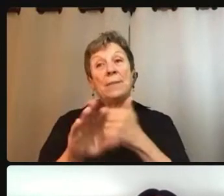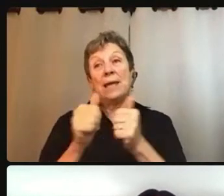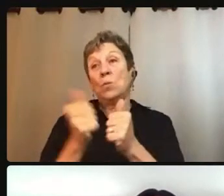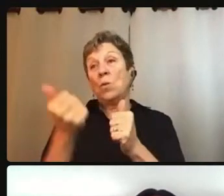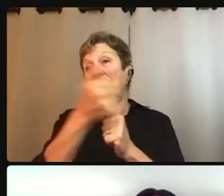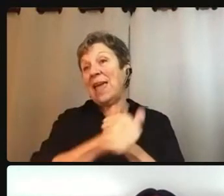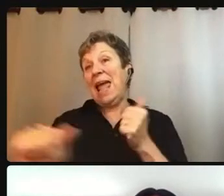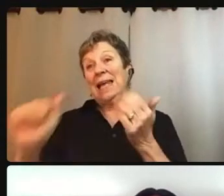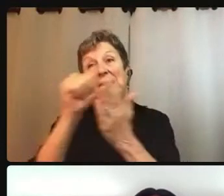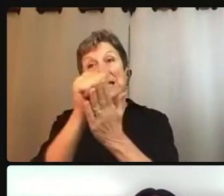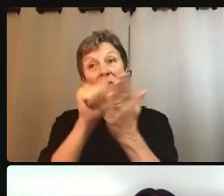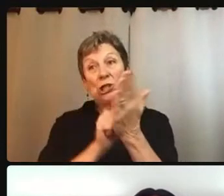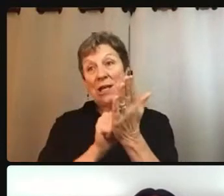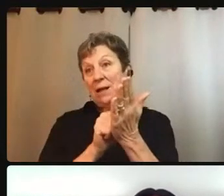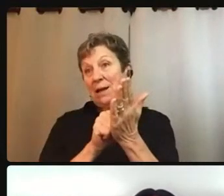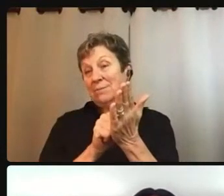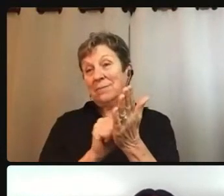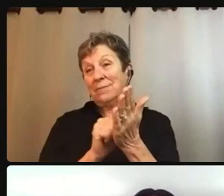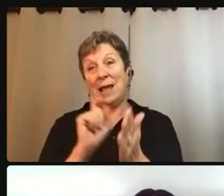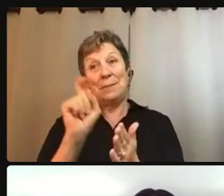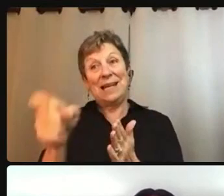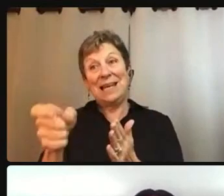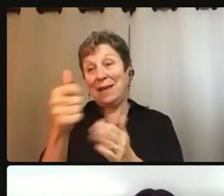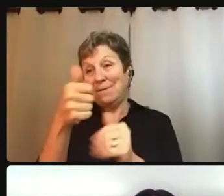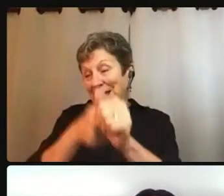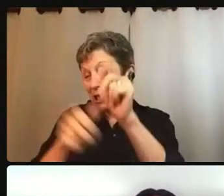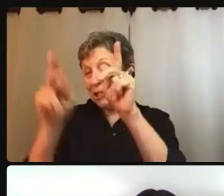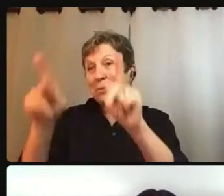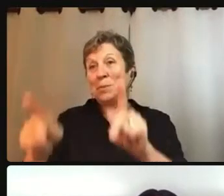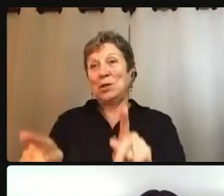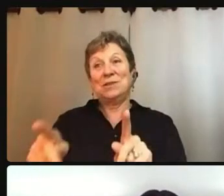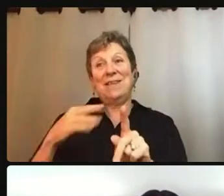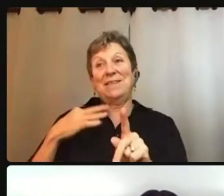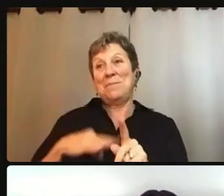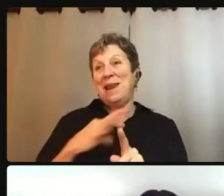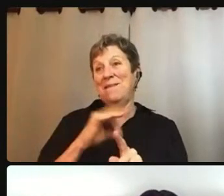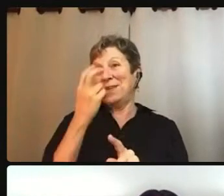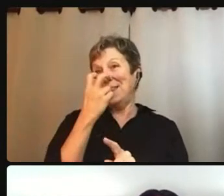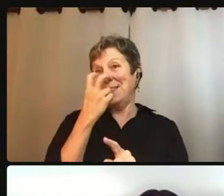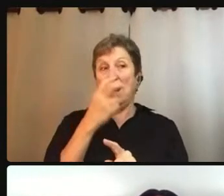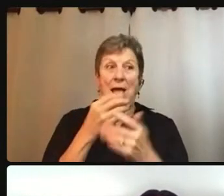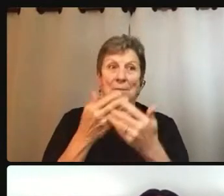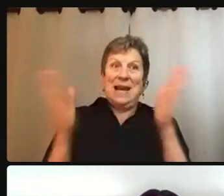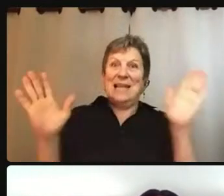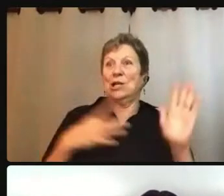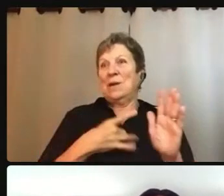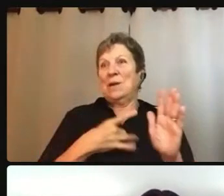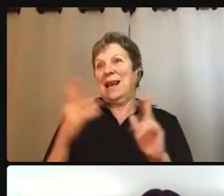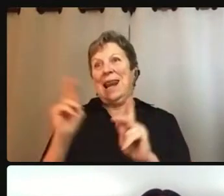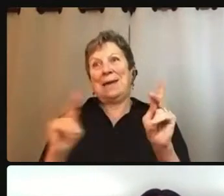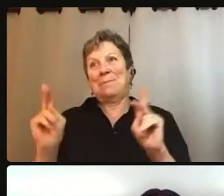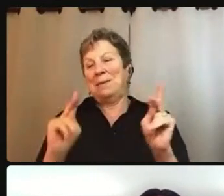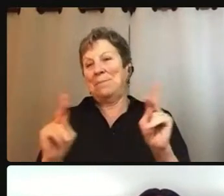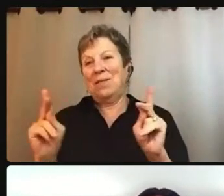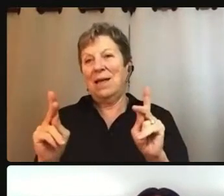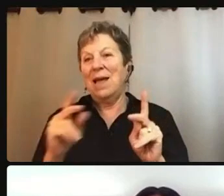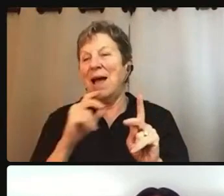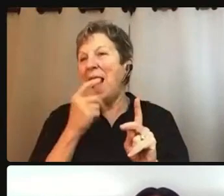OK, SO ON MYSELF I CAN PERSONALLY PLAY JUMPED I'M NOT COME IN WITH ANY AGENDA I'M A